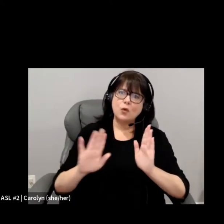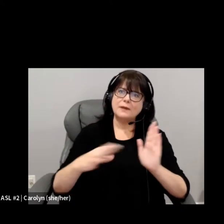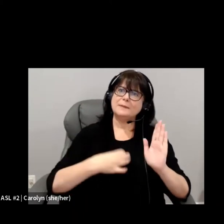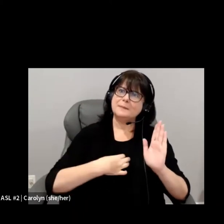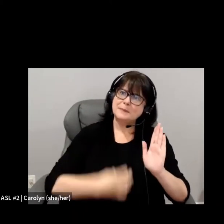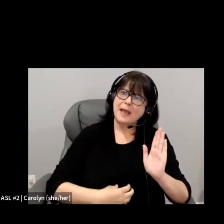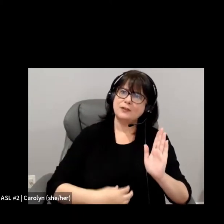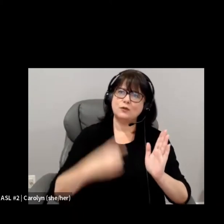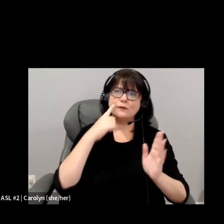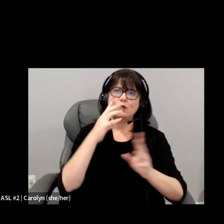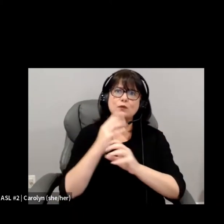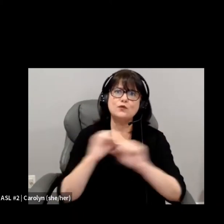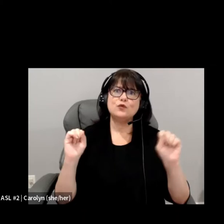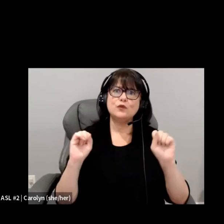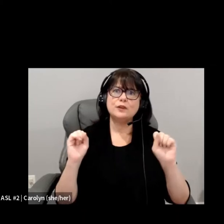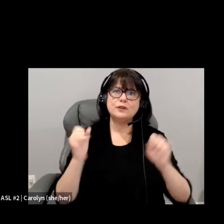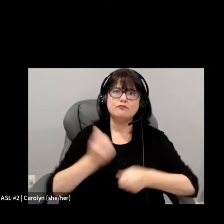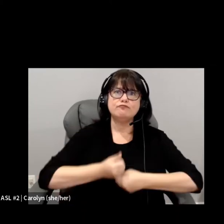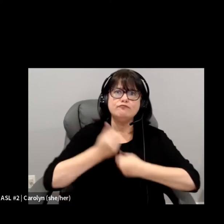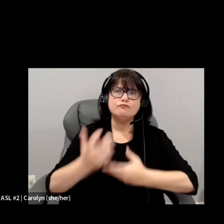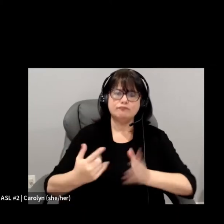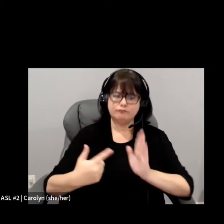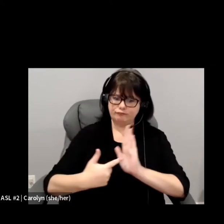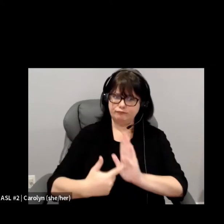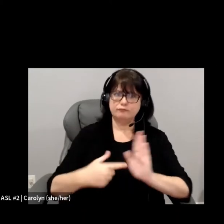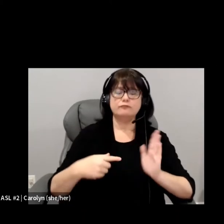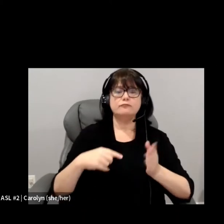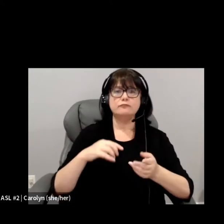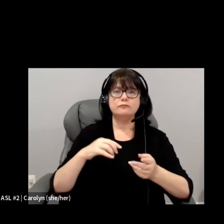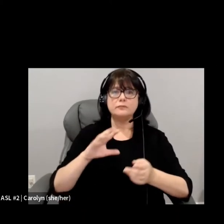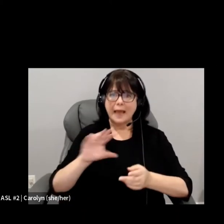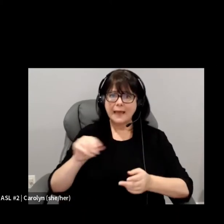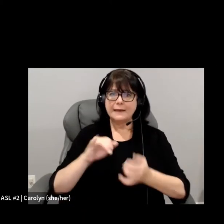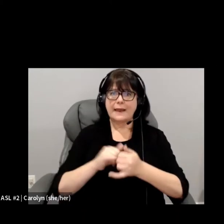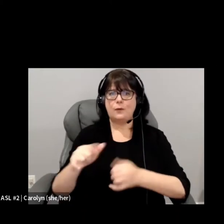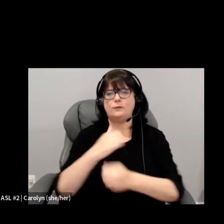AS WELL AS HIS LOVE FOR HIS FAMILY DURING THE COURSE OF THIS TRIAL.